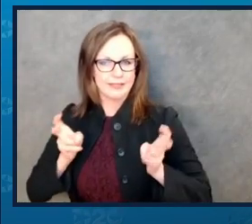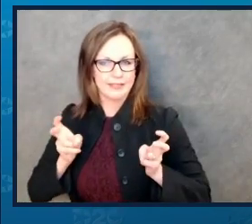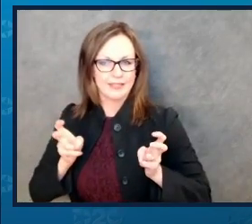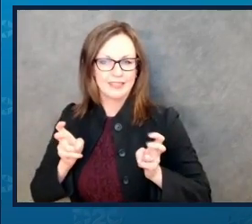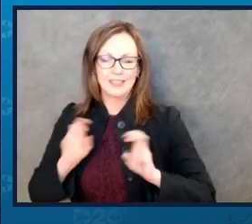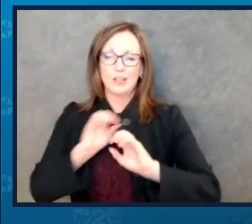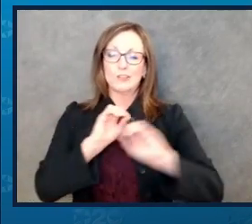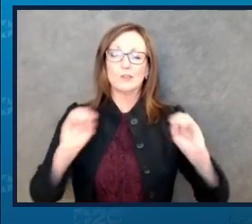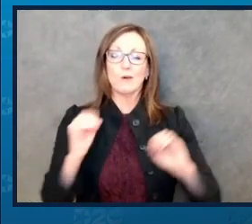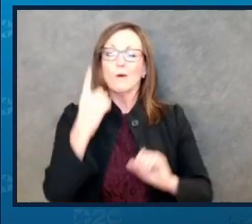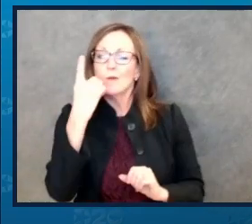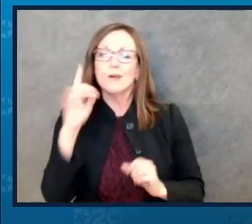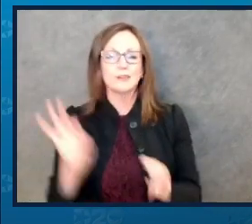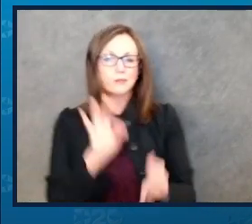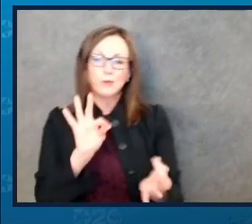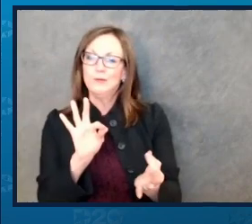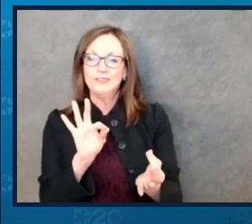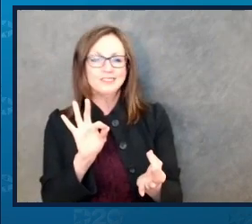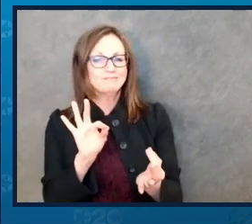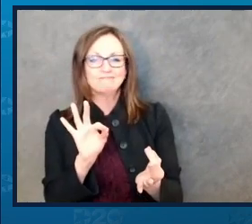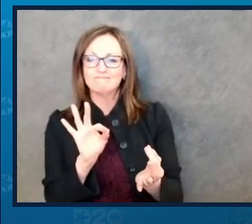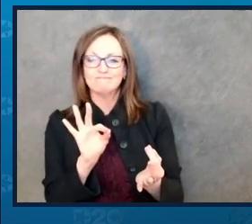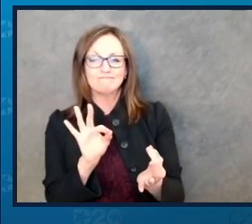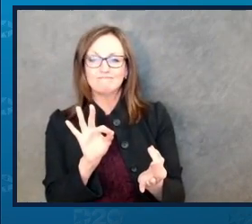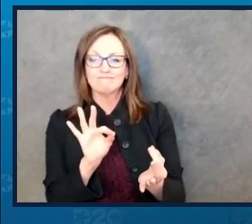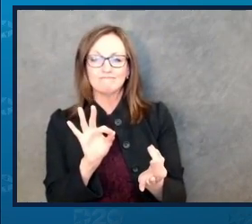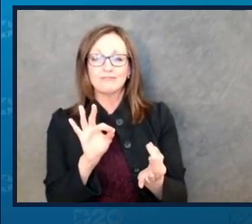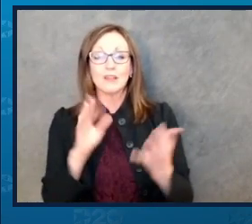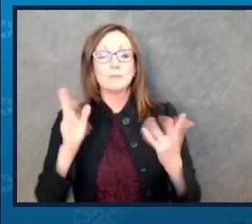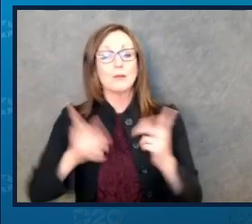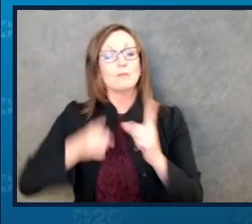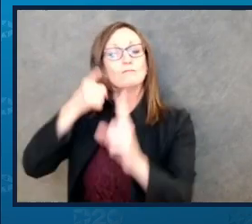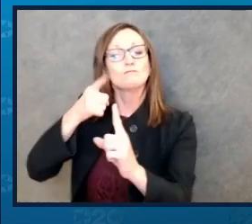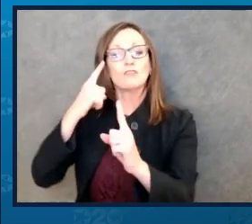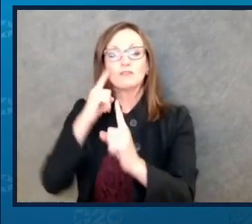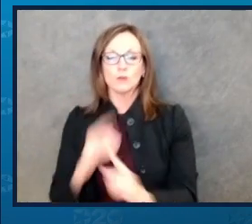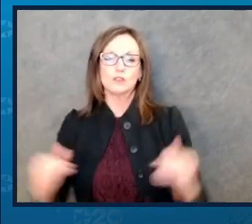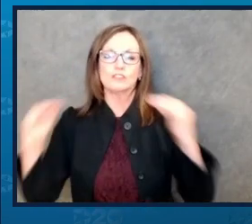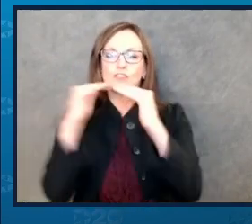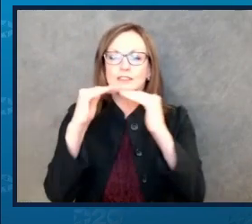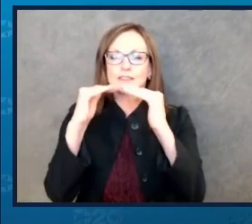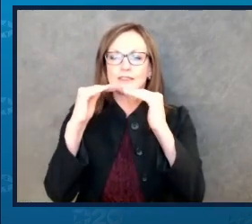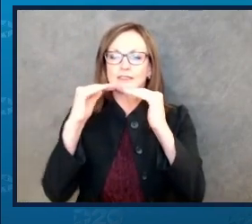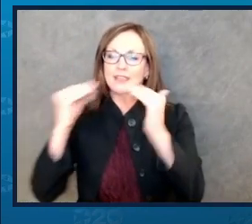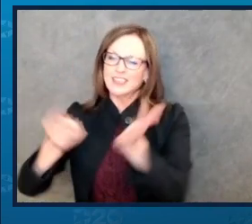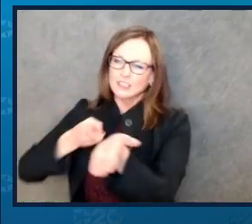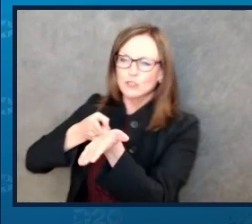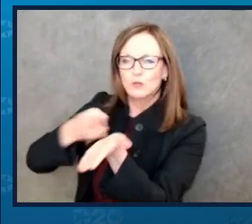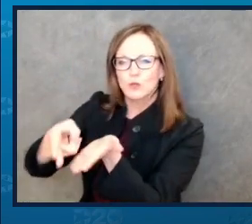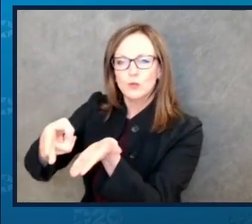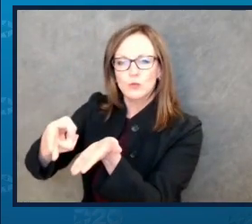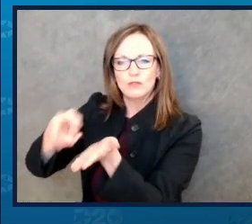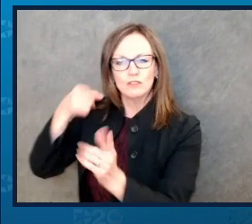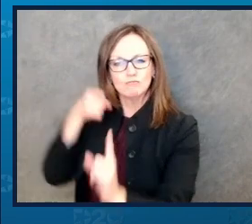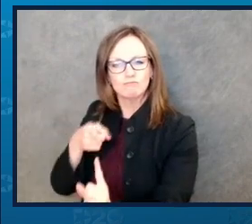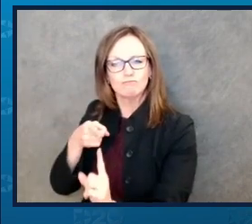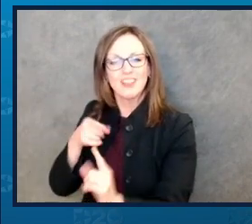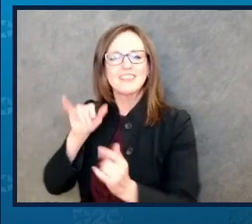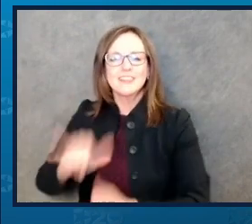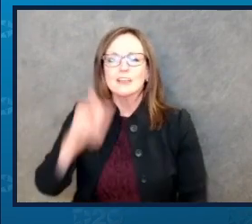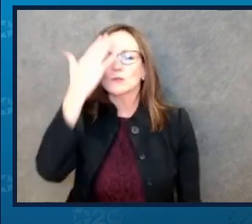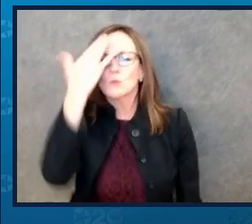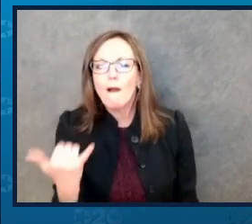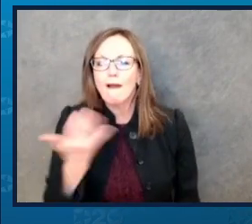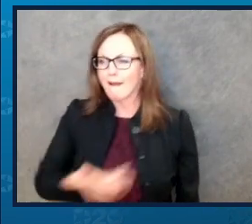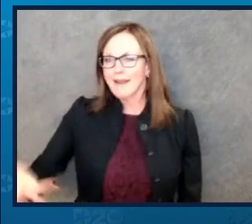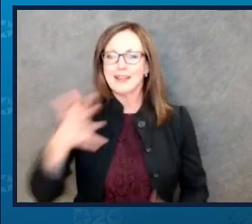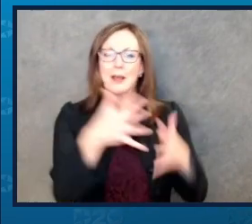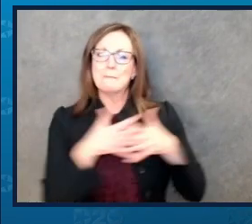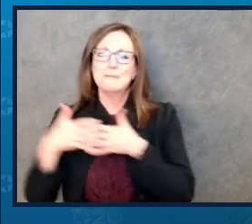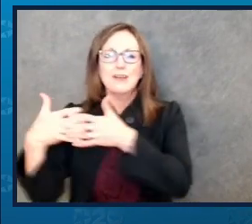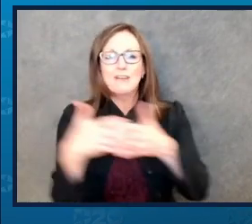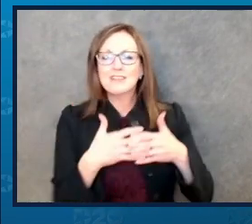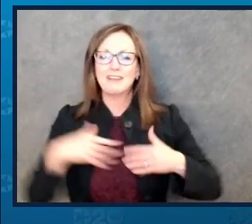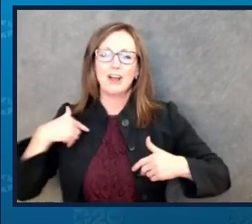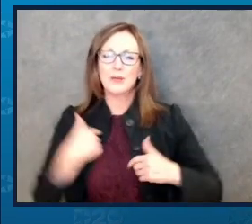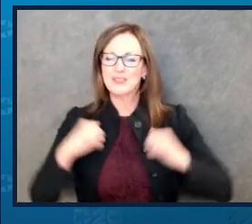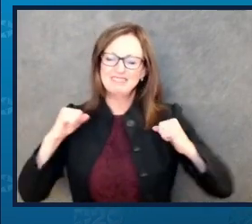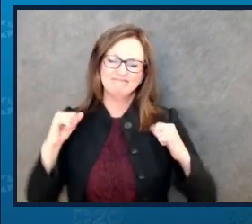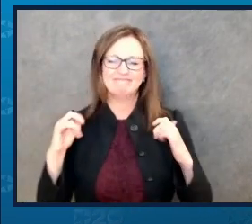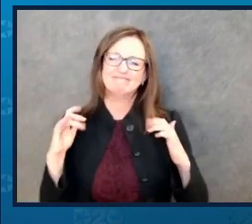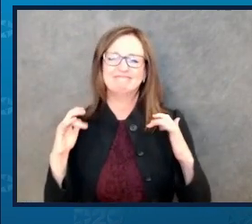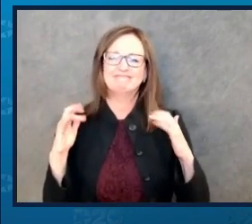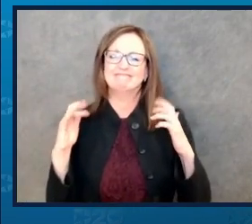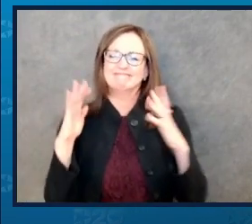STRIVING TOWARD JUSTICE,